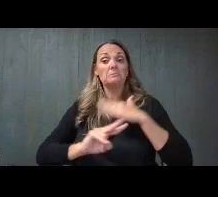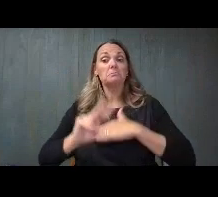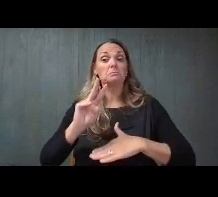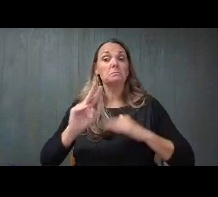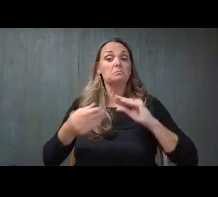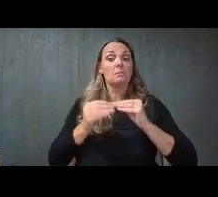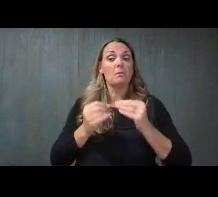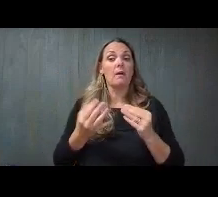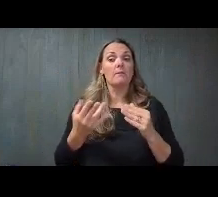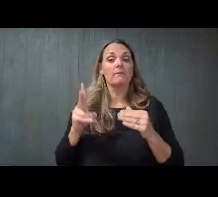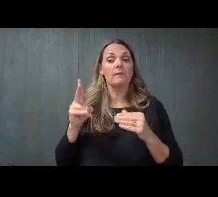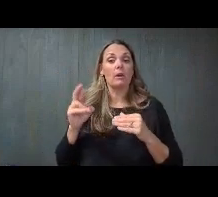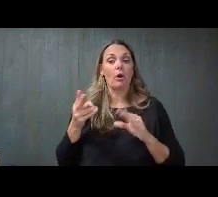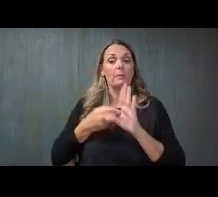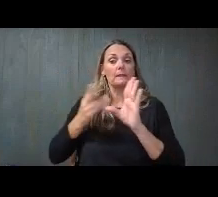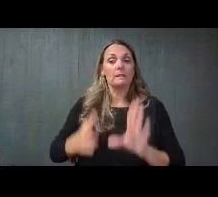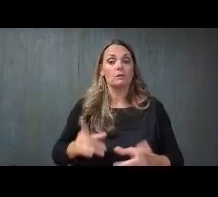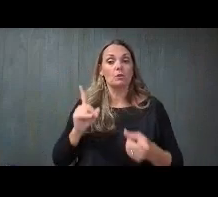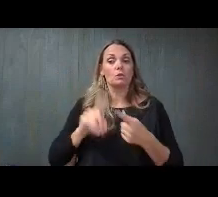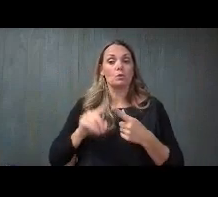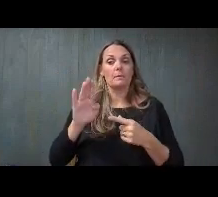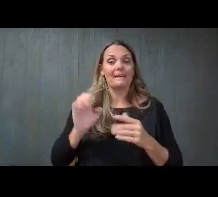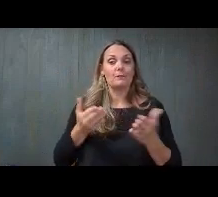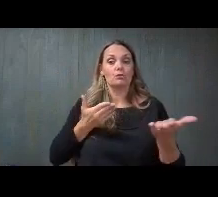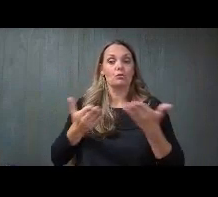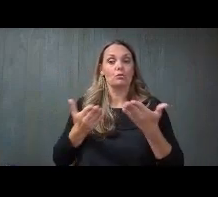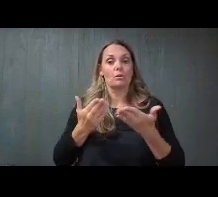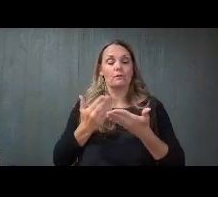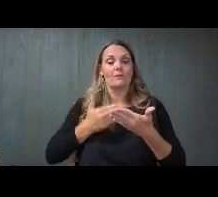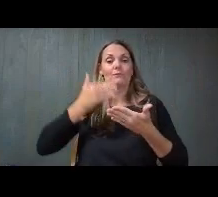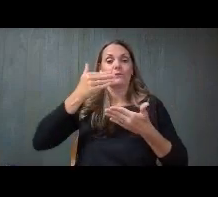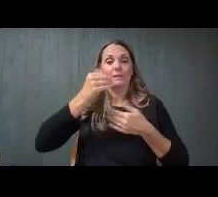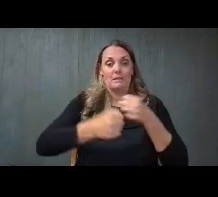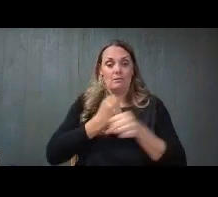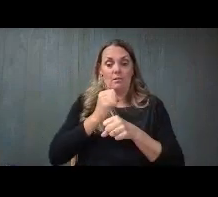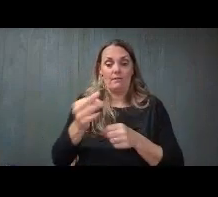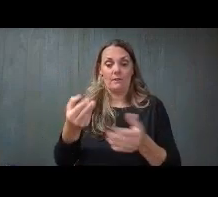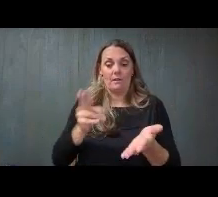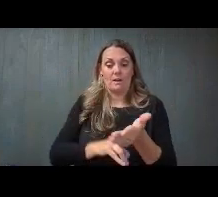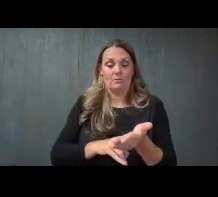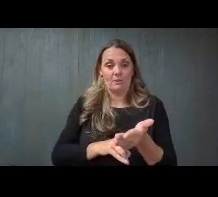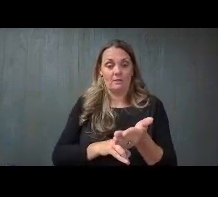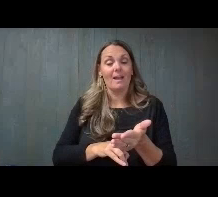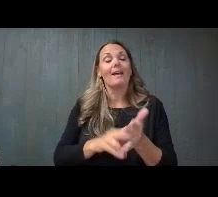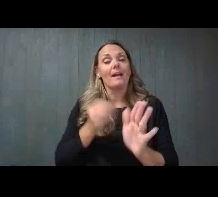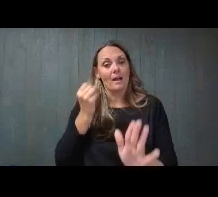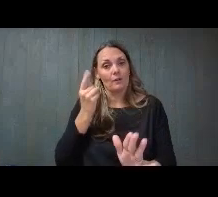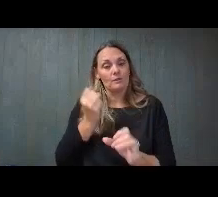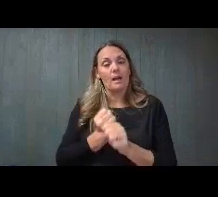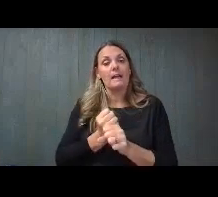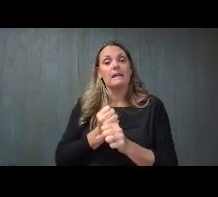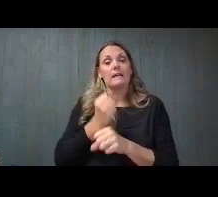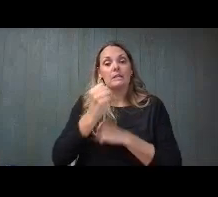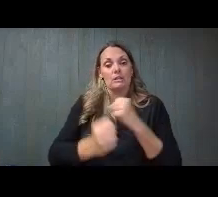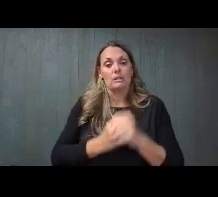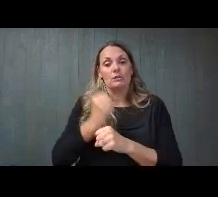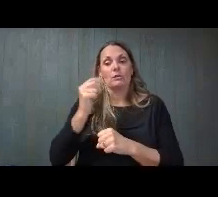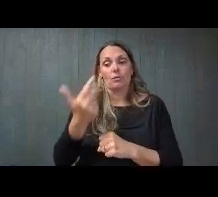VR participants to be served per year of the contract? This will be revisited for year three and for upon contract renewal.